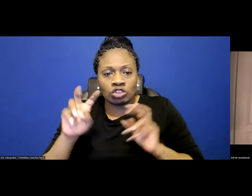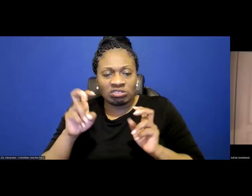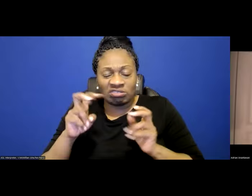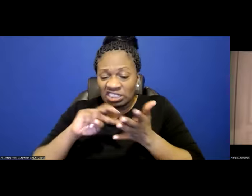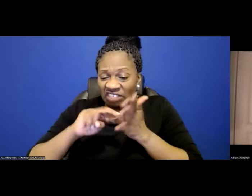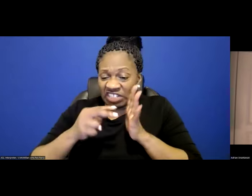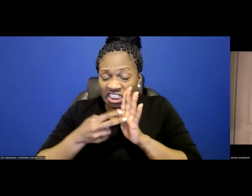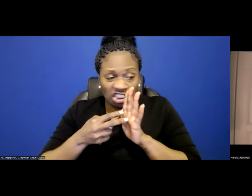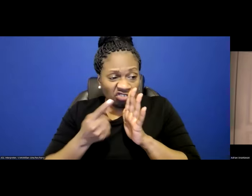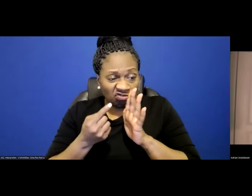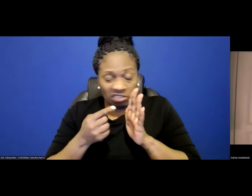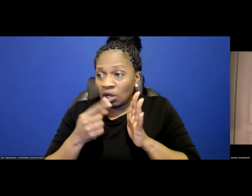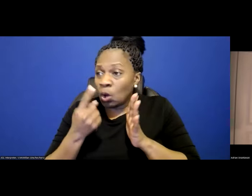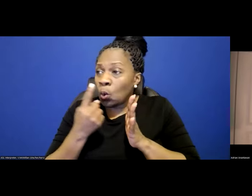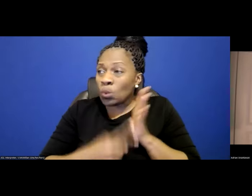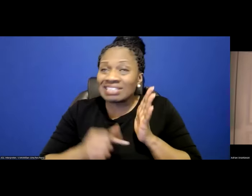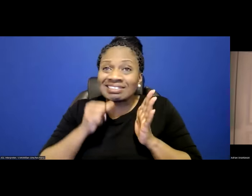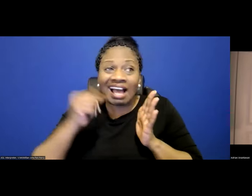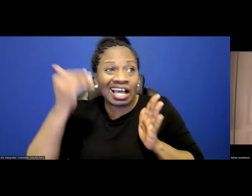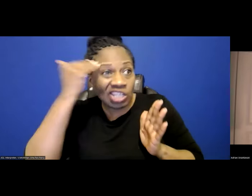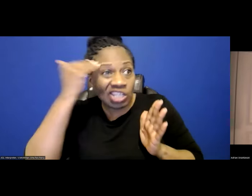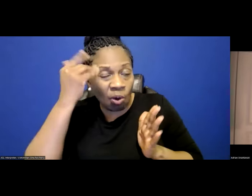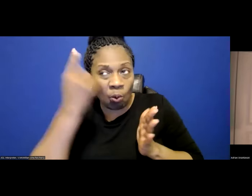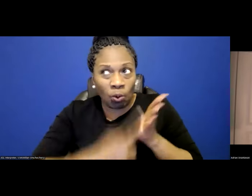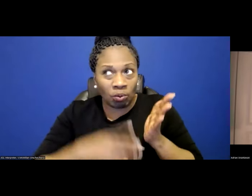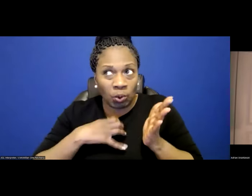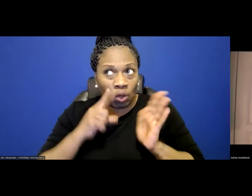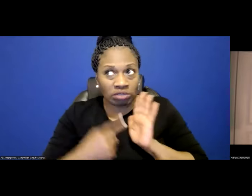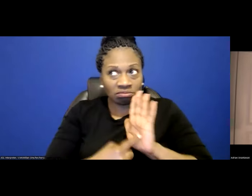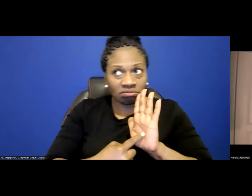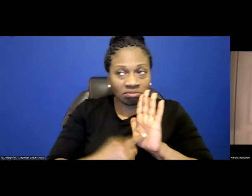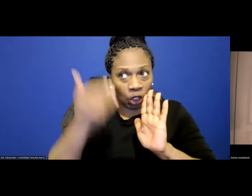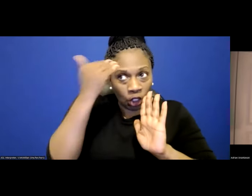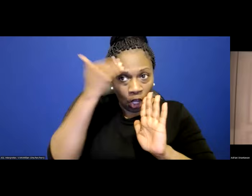like what is unknown and what are we making known in some way?